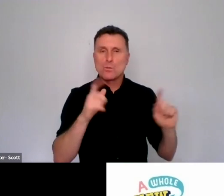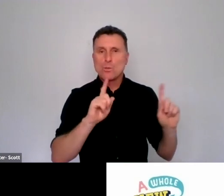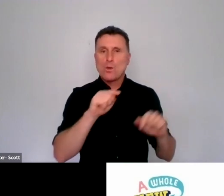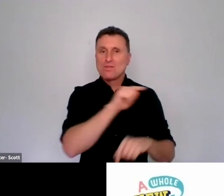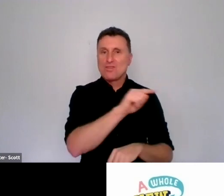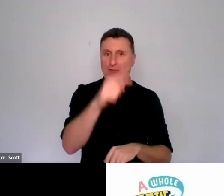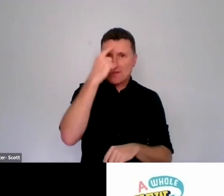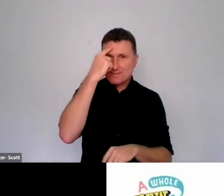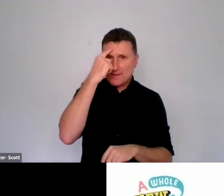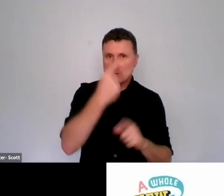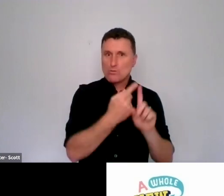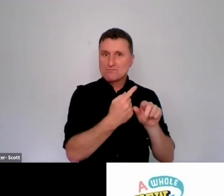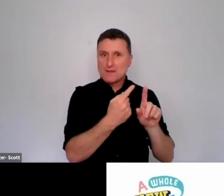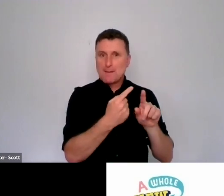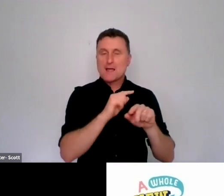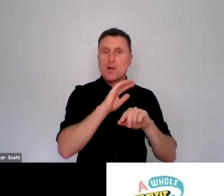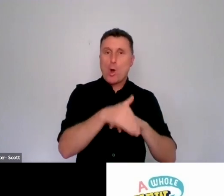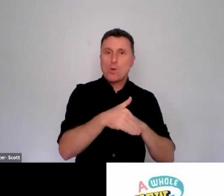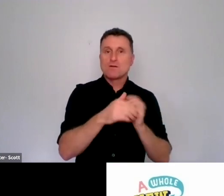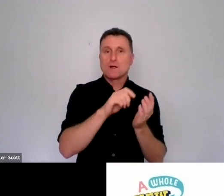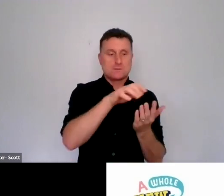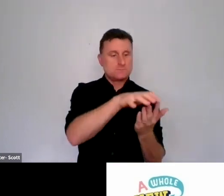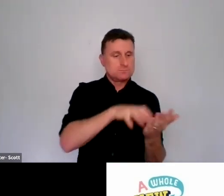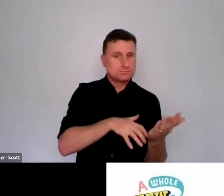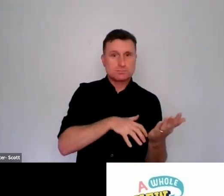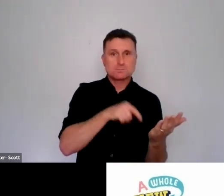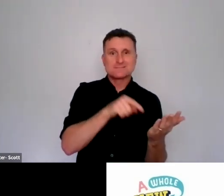and suggestions on ways to strengthen it and improve it.